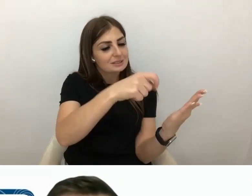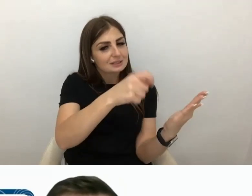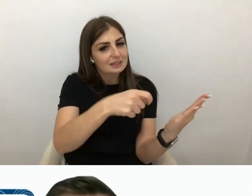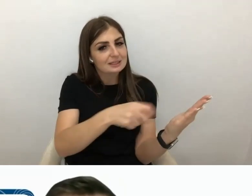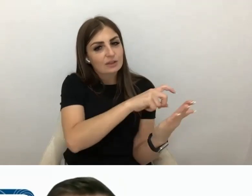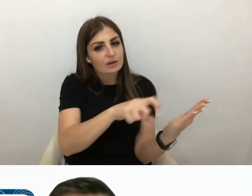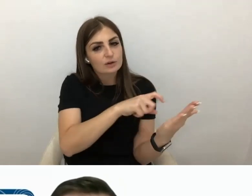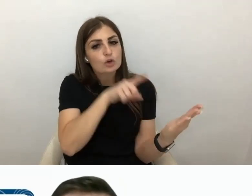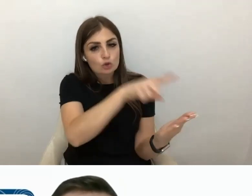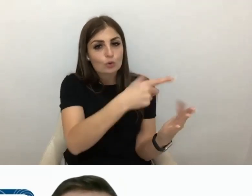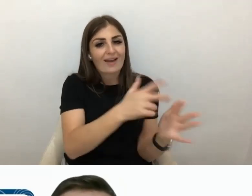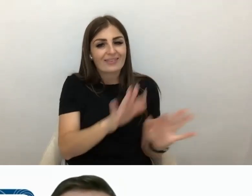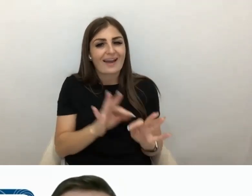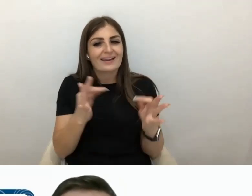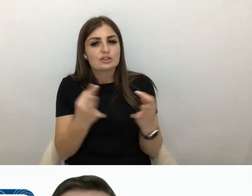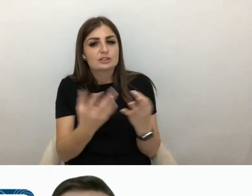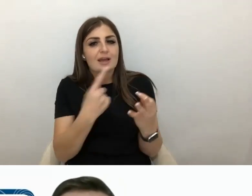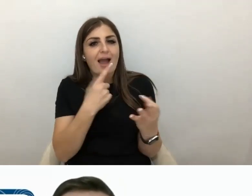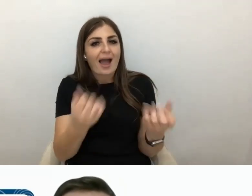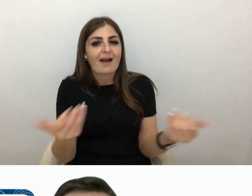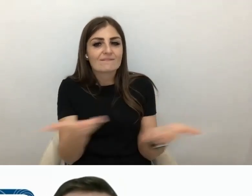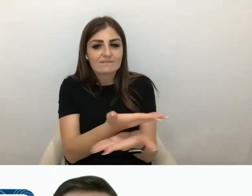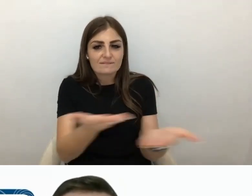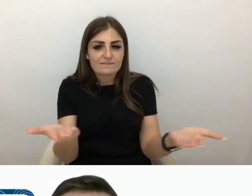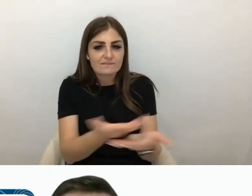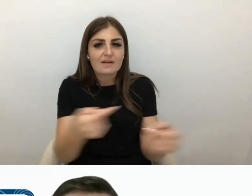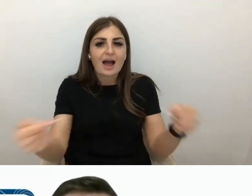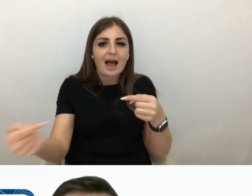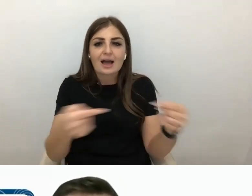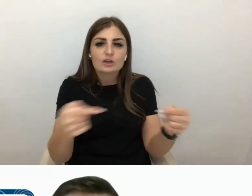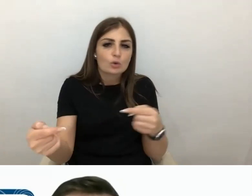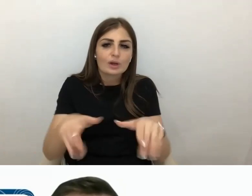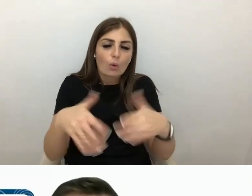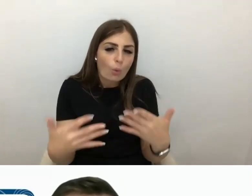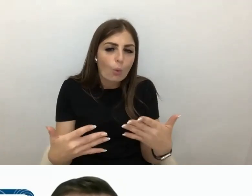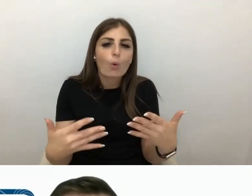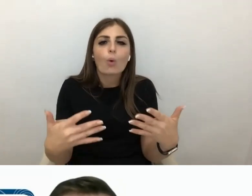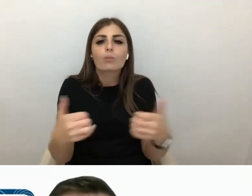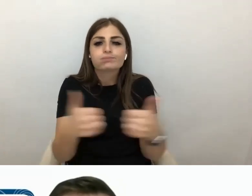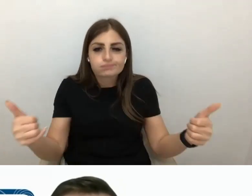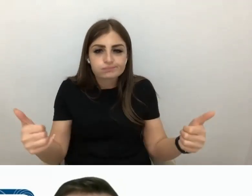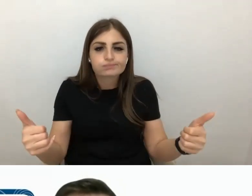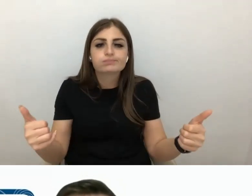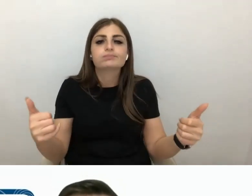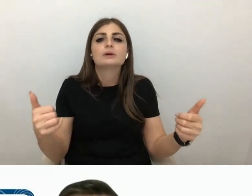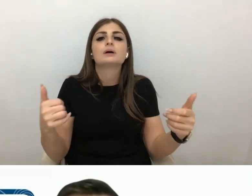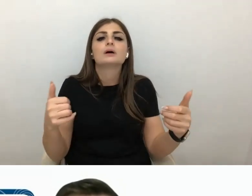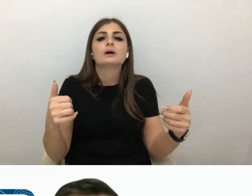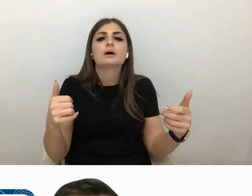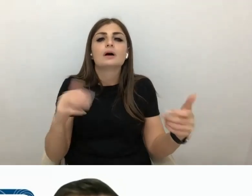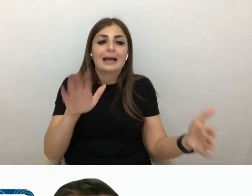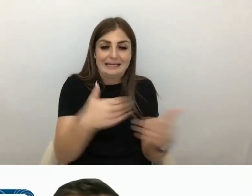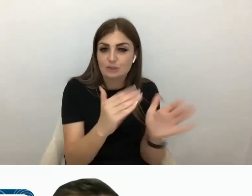and the agency have been arguing about or have been in dispute about up until now.